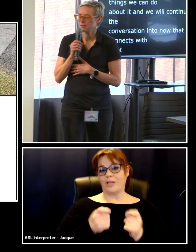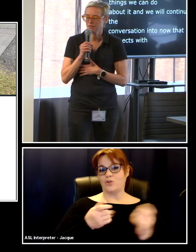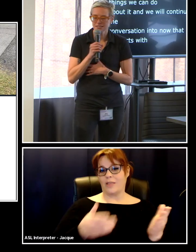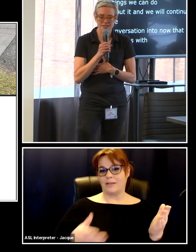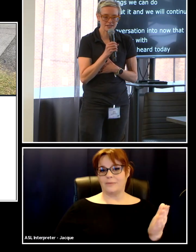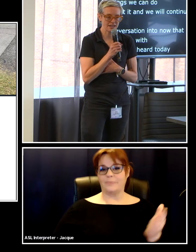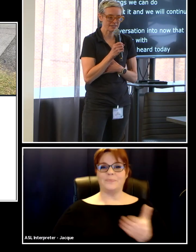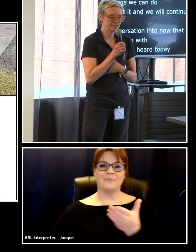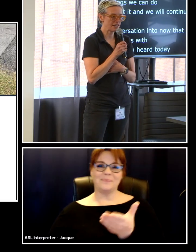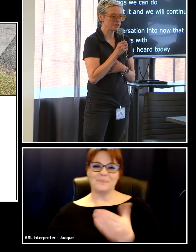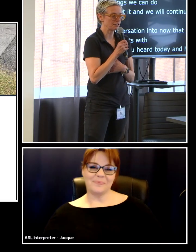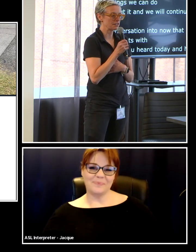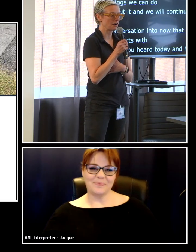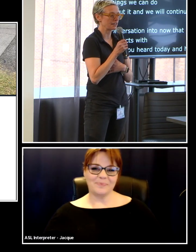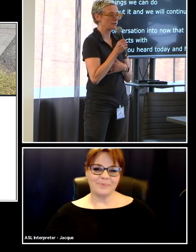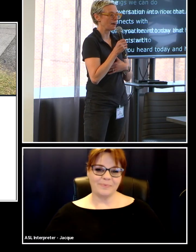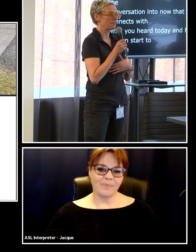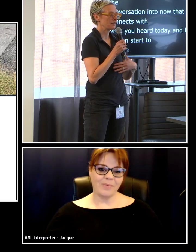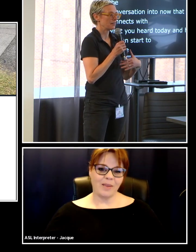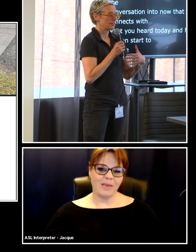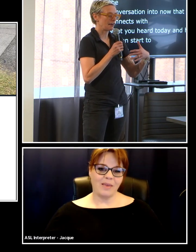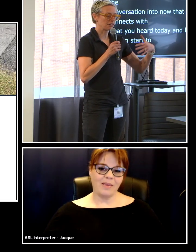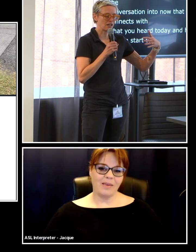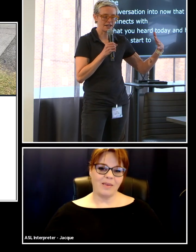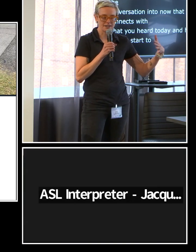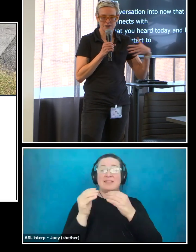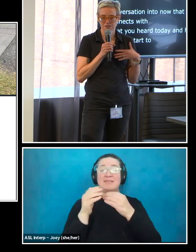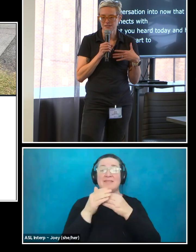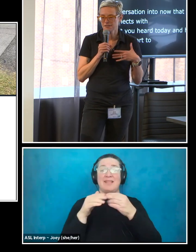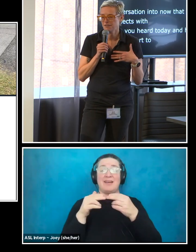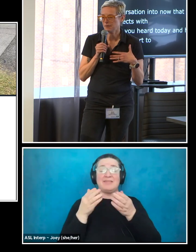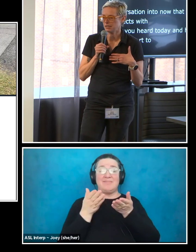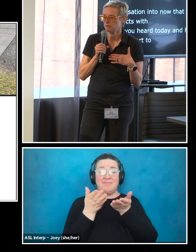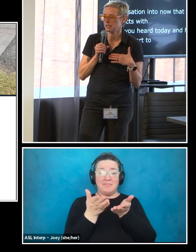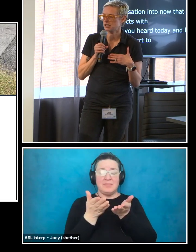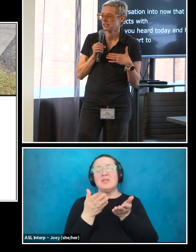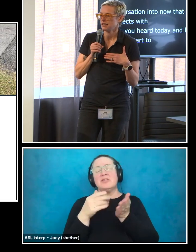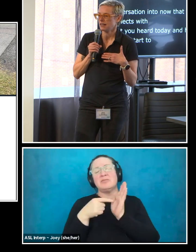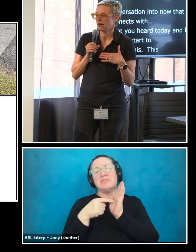so this next slide is really talking about that relying on friends and family, which